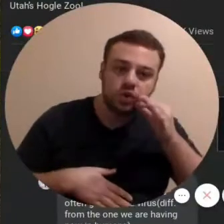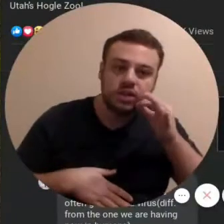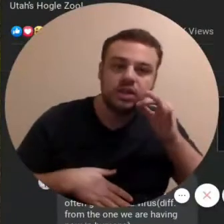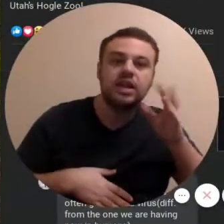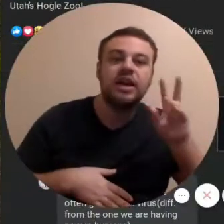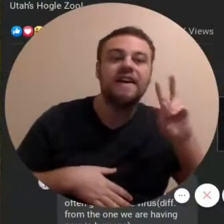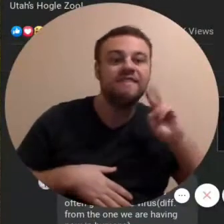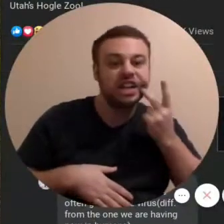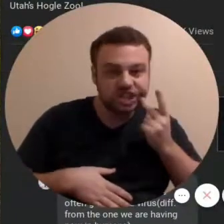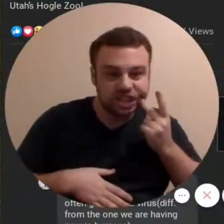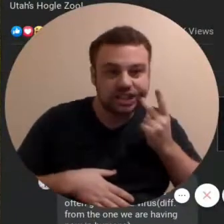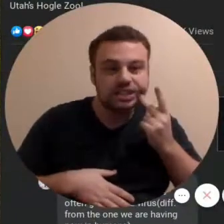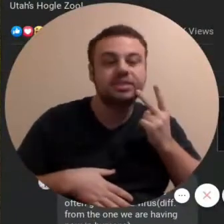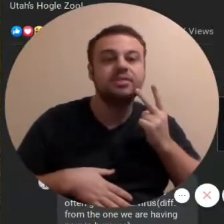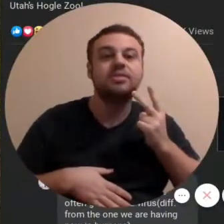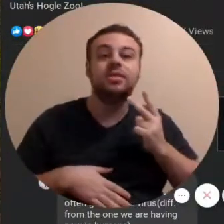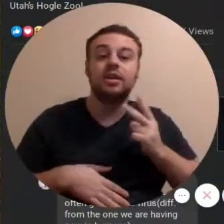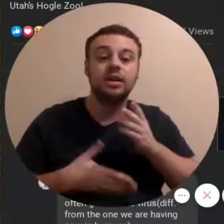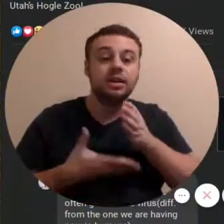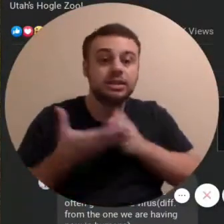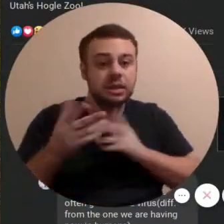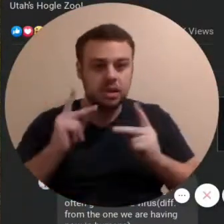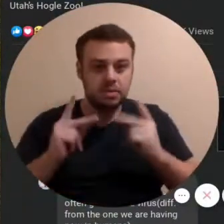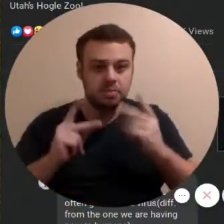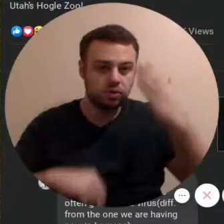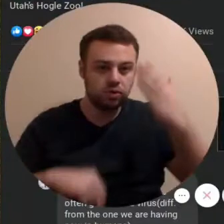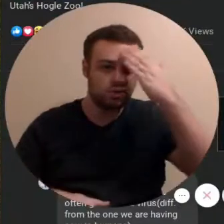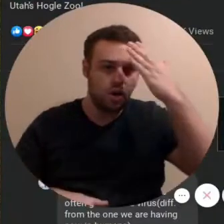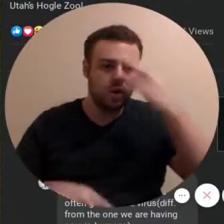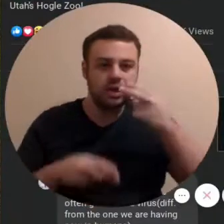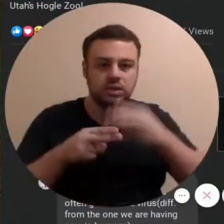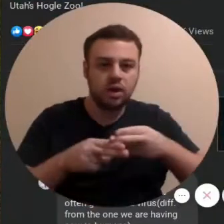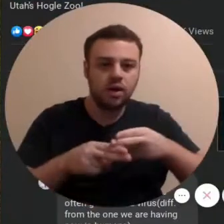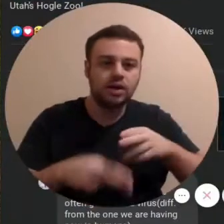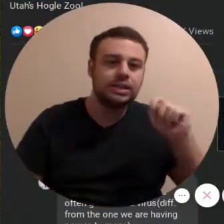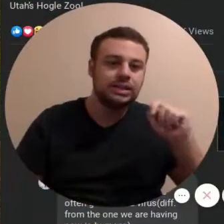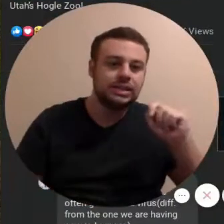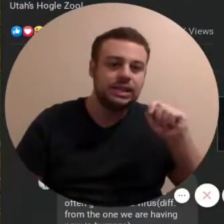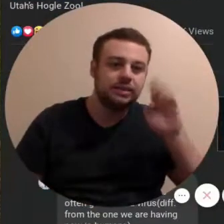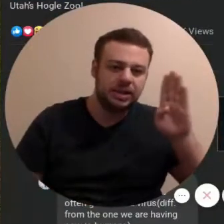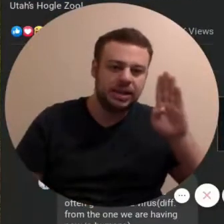it's called TD. It's a larger kibble, and it's just to keep their teeth healthy.